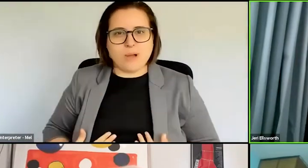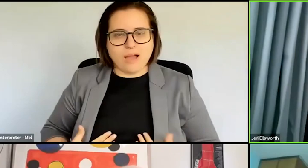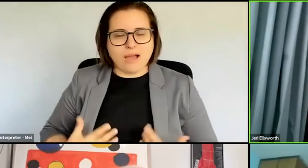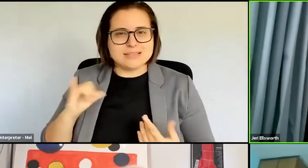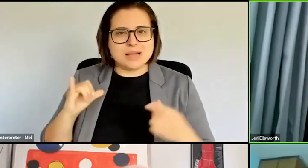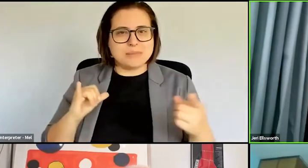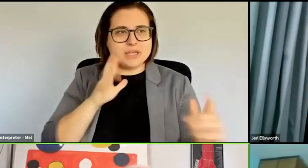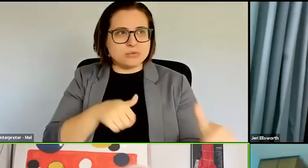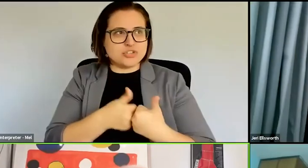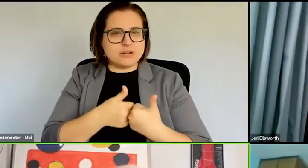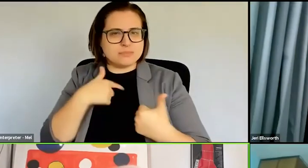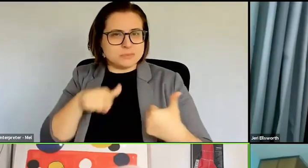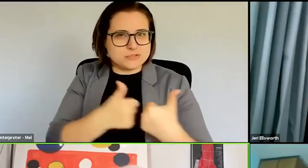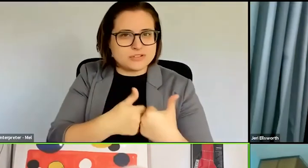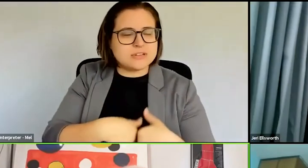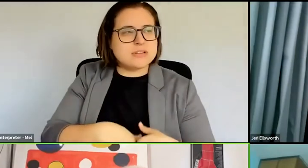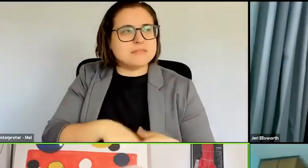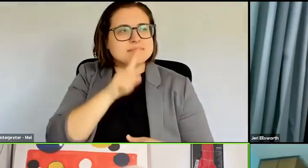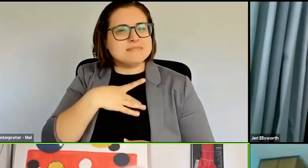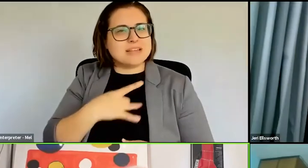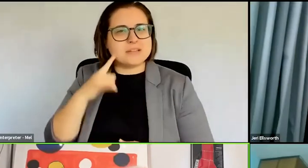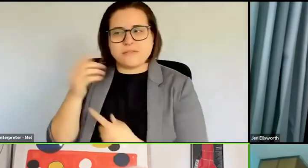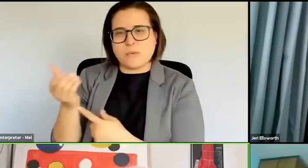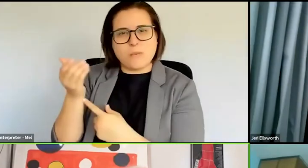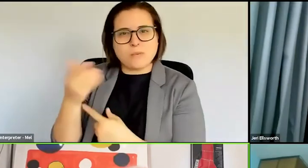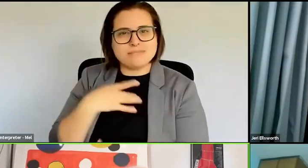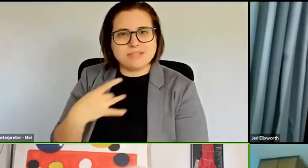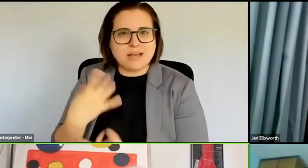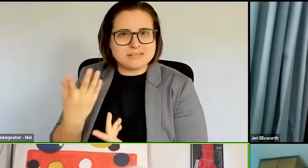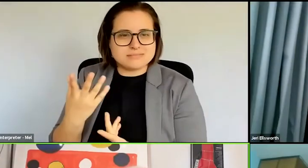actually kind of like the form factor of a phone I have these things called fingers,